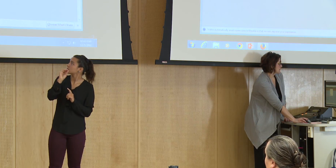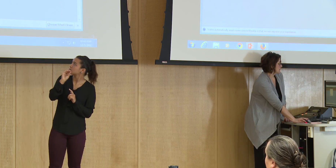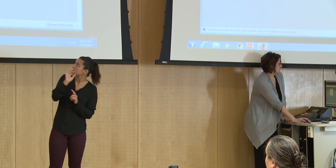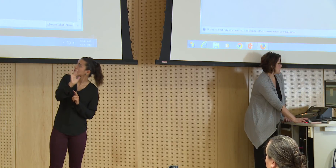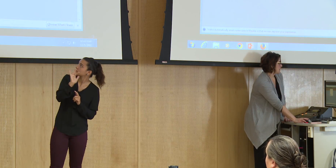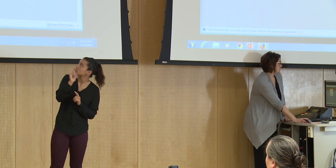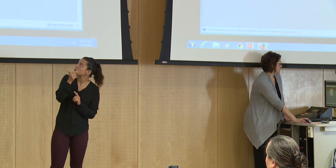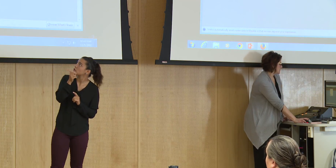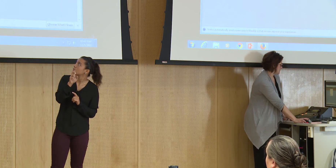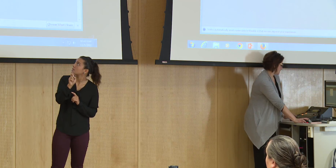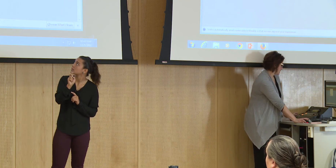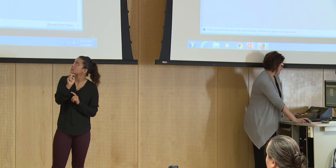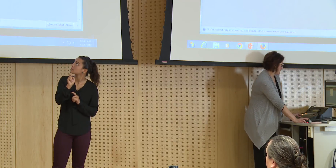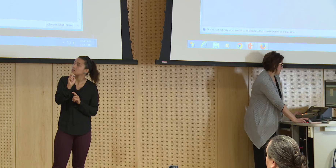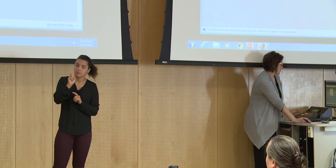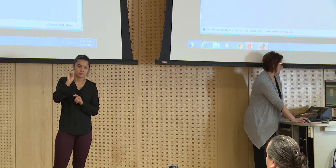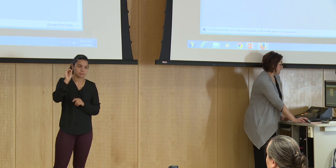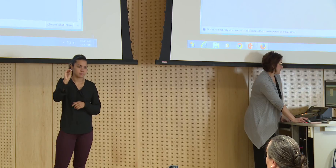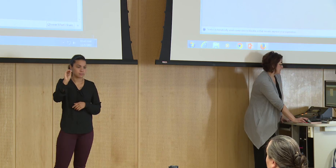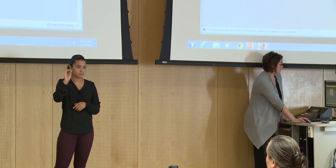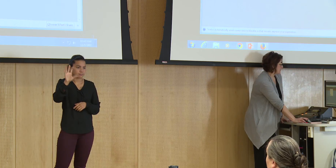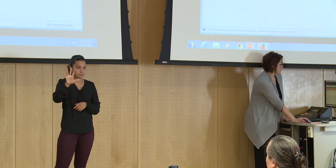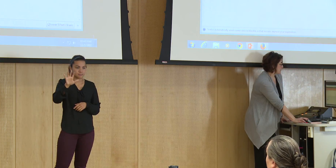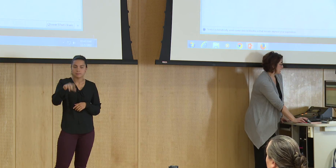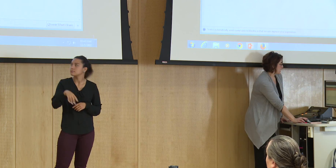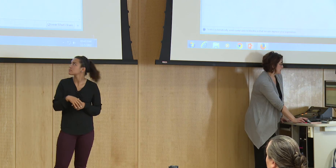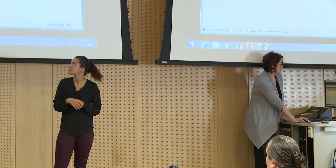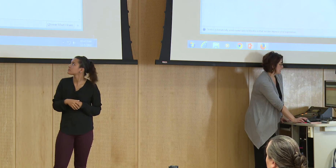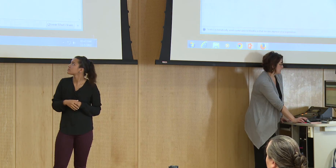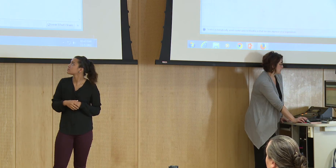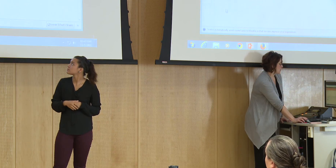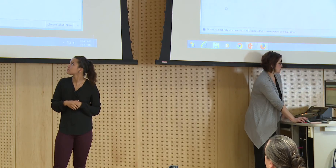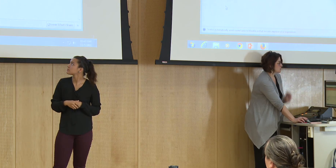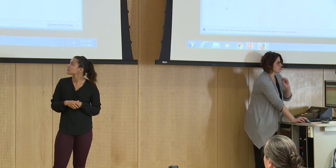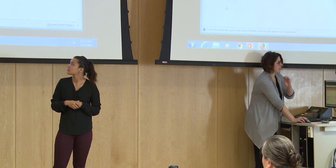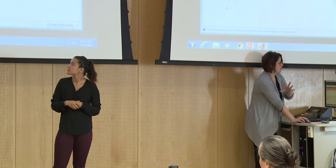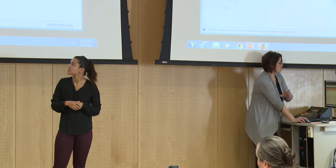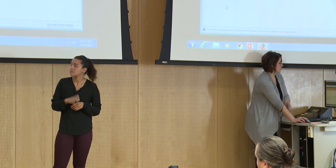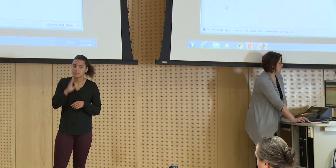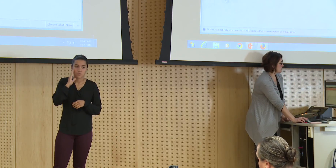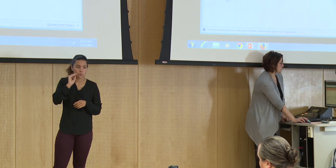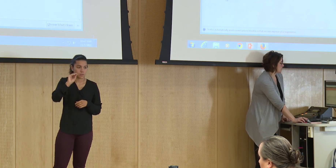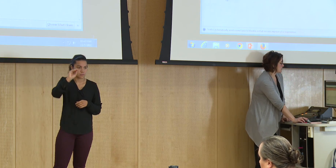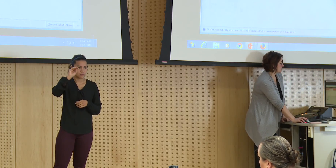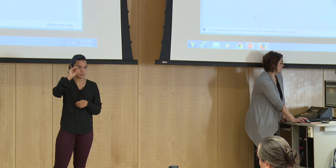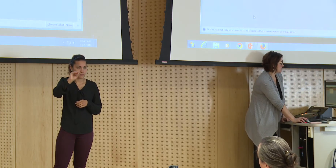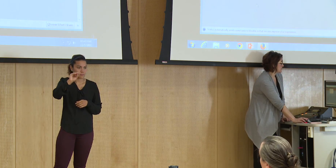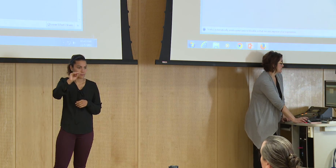and then just put in the grade, and it will shoot that grade out to everybody.